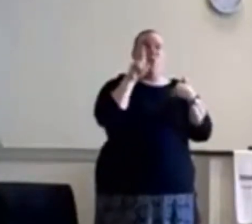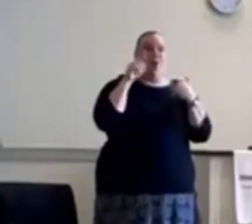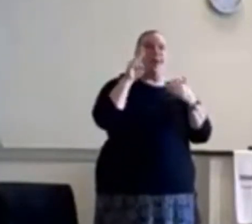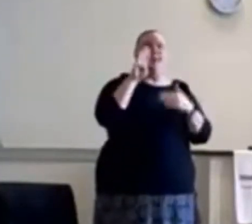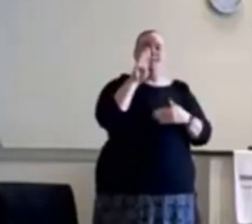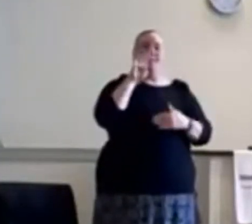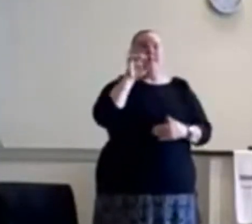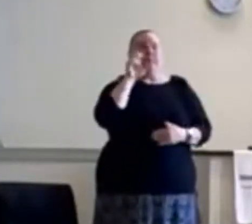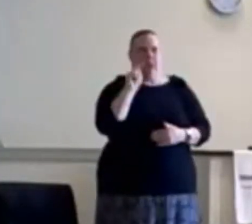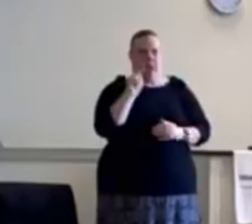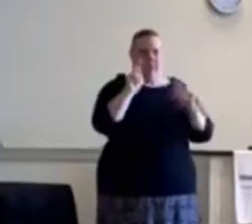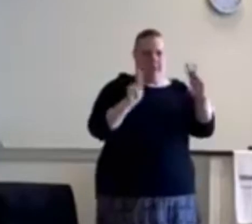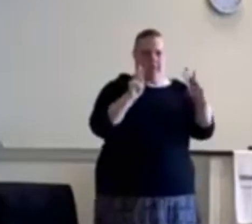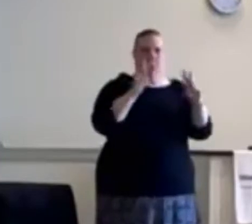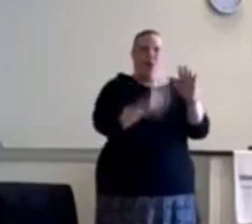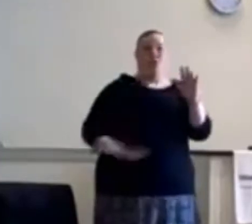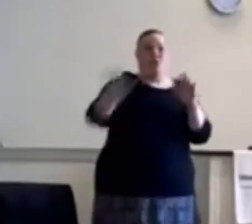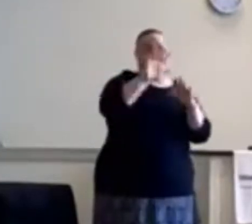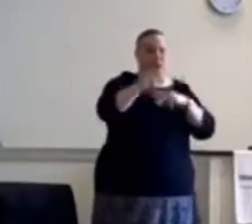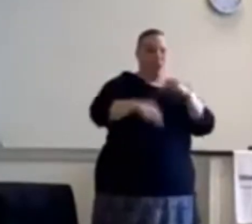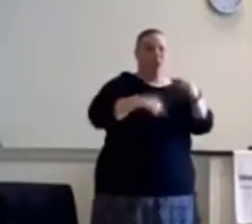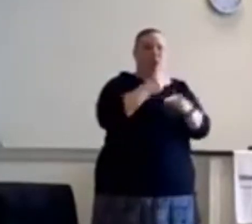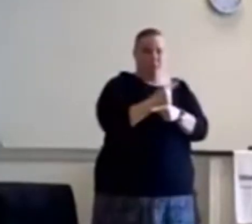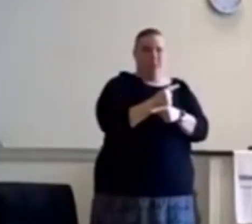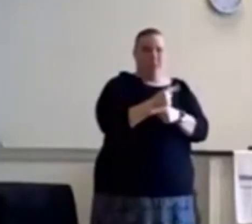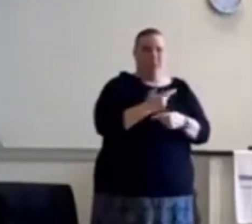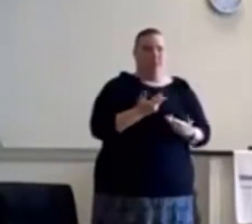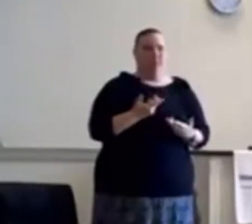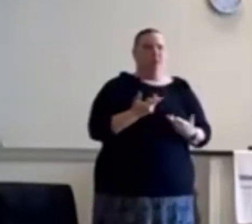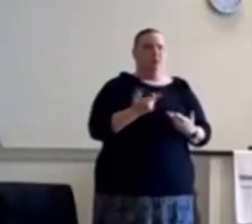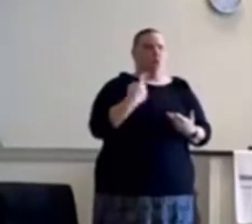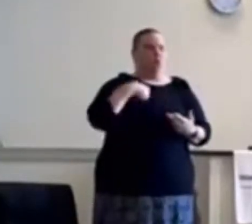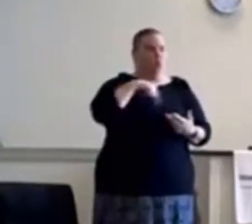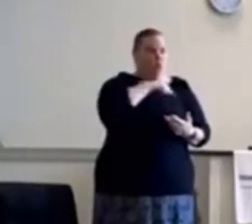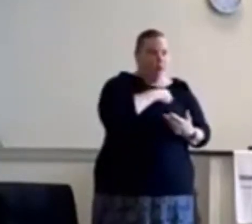across the globe. We've been leading humanitarian response and relief